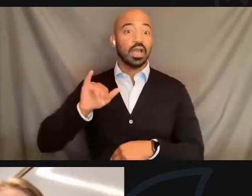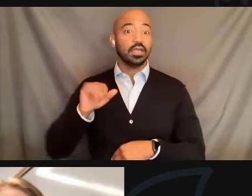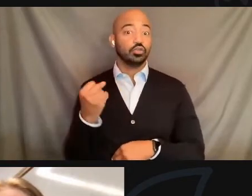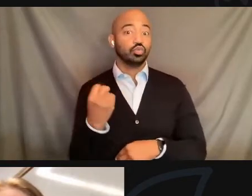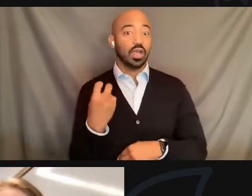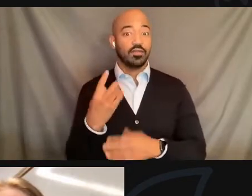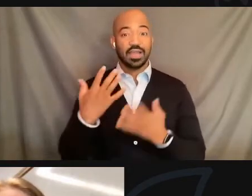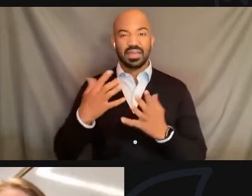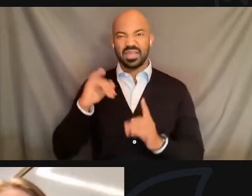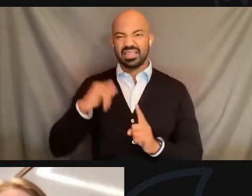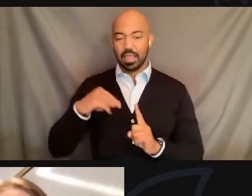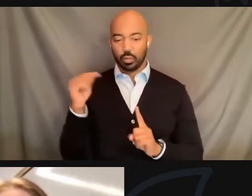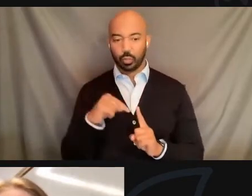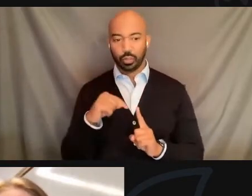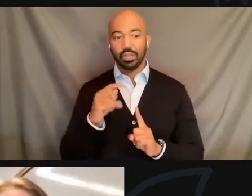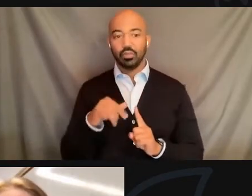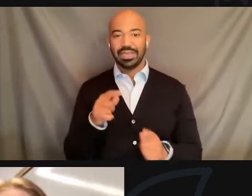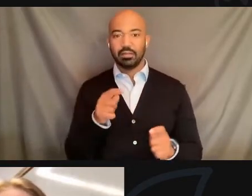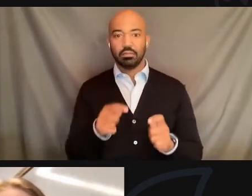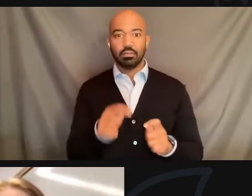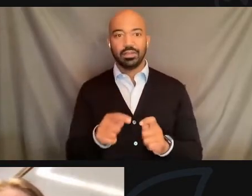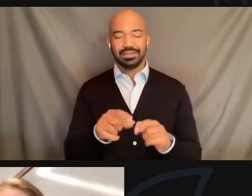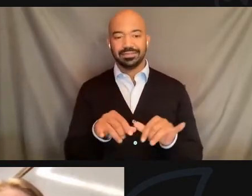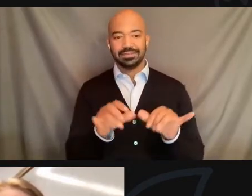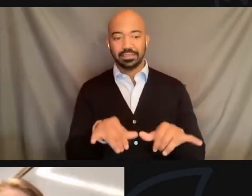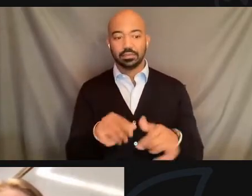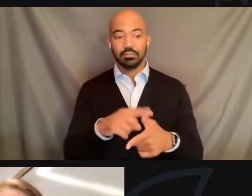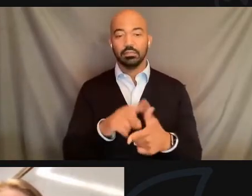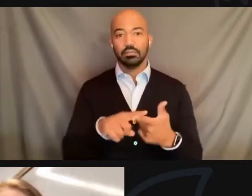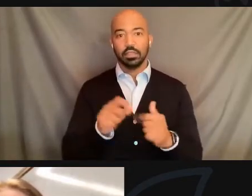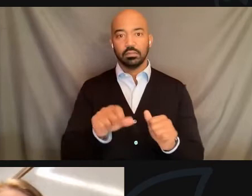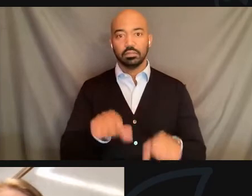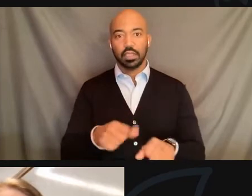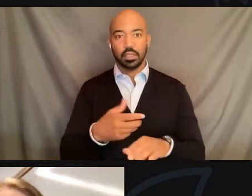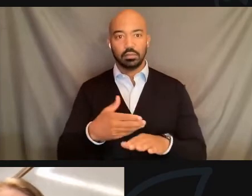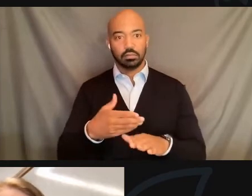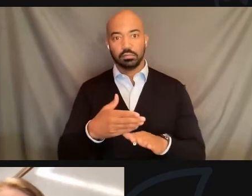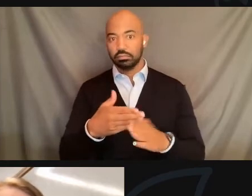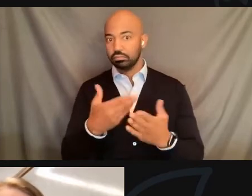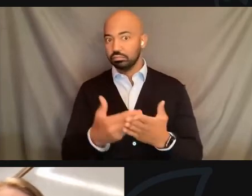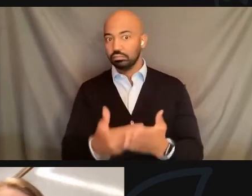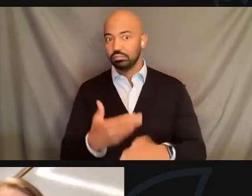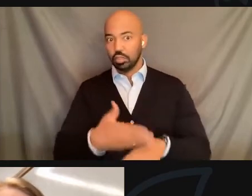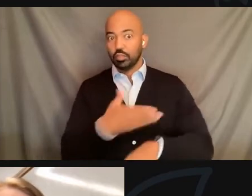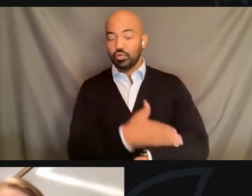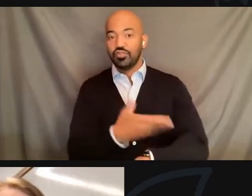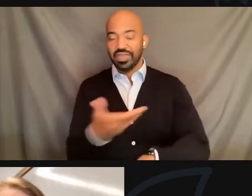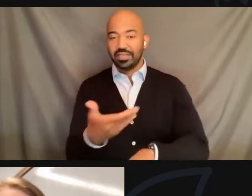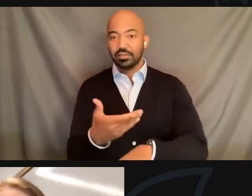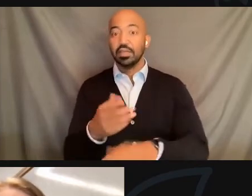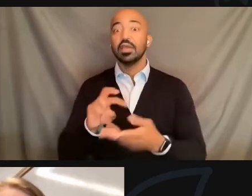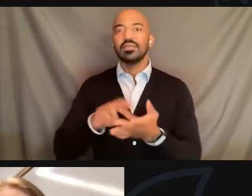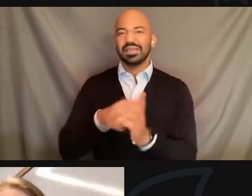to modify the system and improve things. This could have application to the clinic where we can target it not worrying